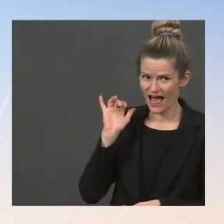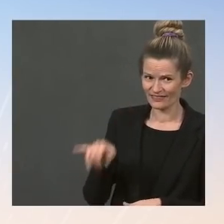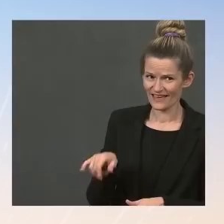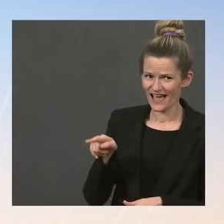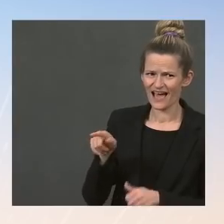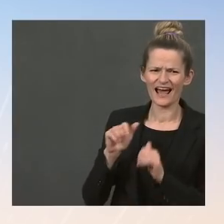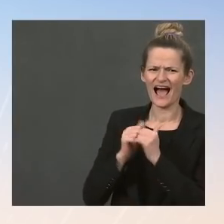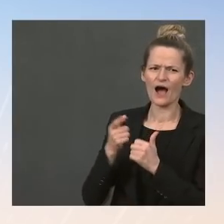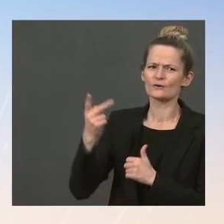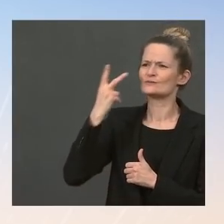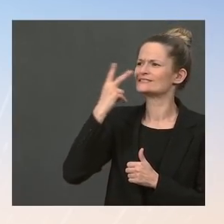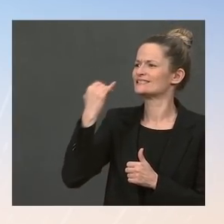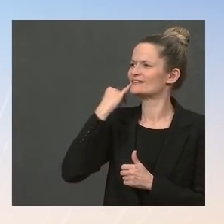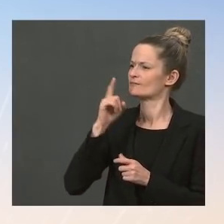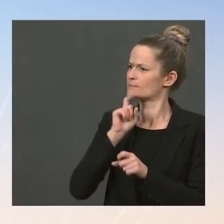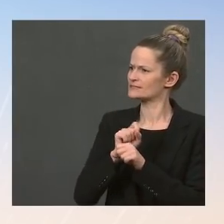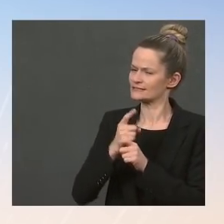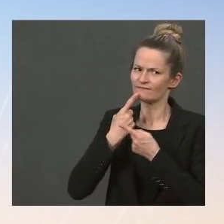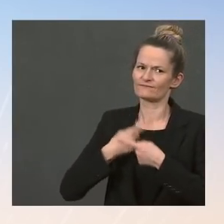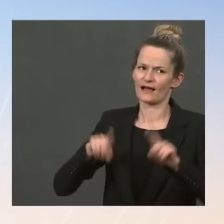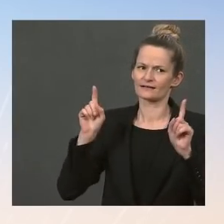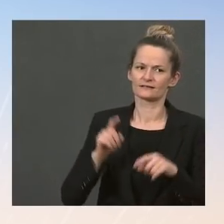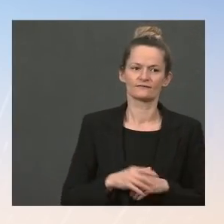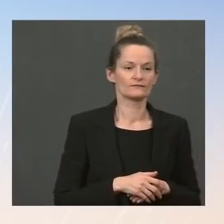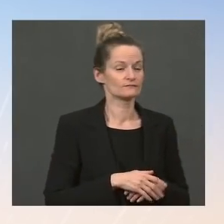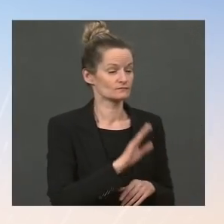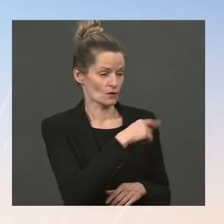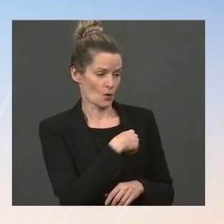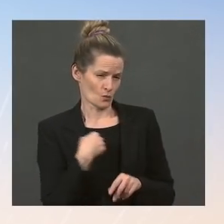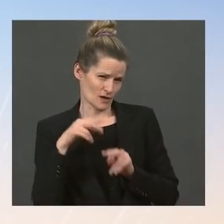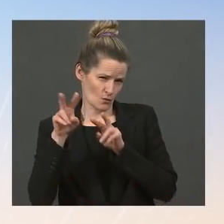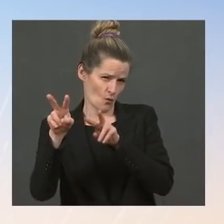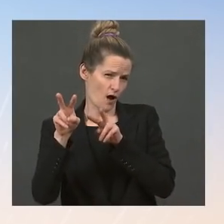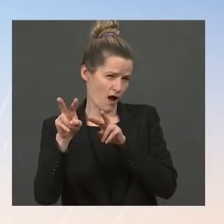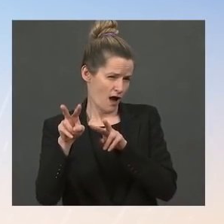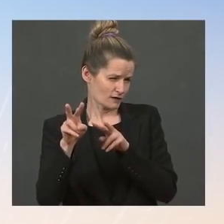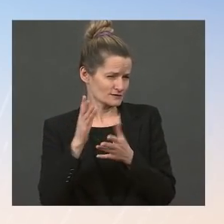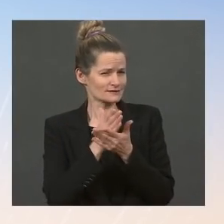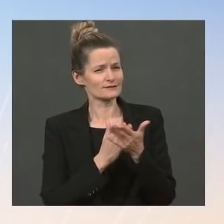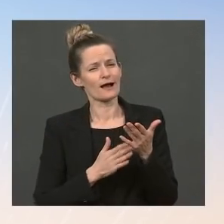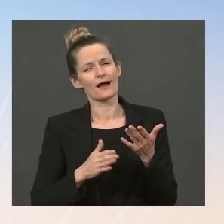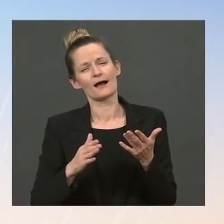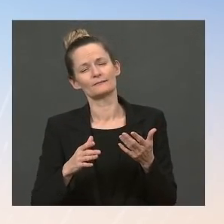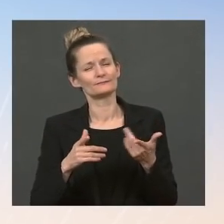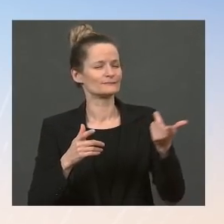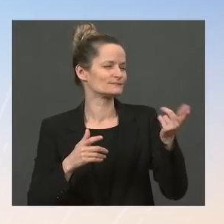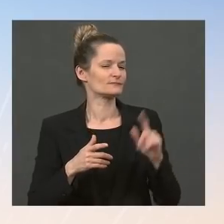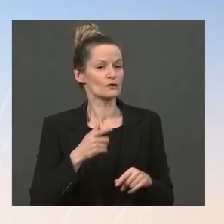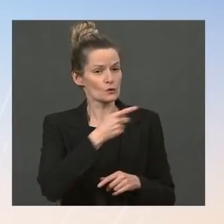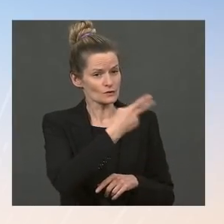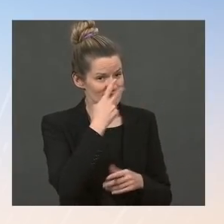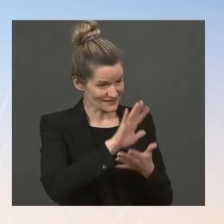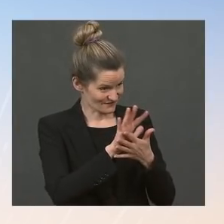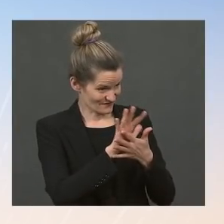"I got the vaccine because I saw this video." And, certainly, sometimes that happens. I'm not sure. I'll have to check. Go ahead.